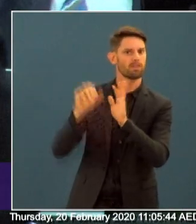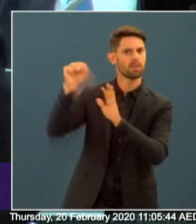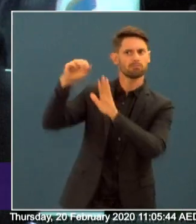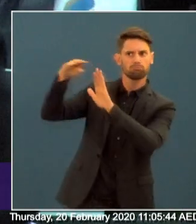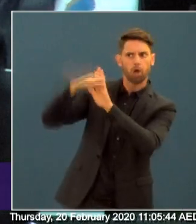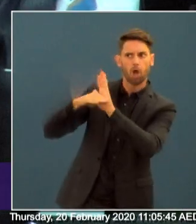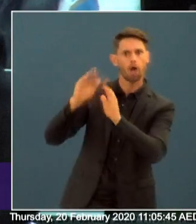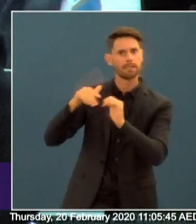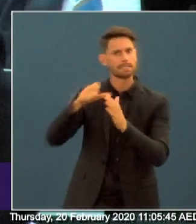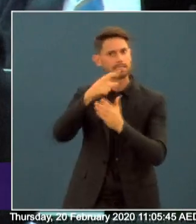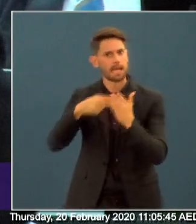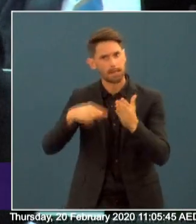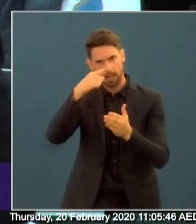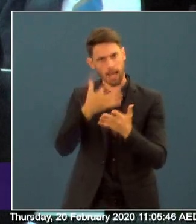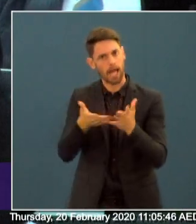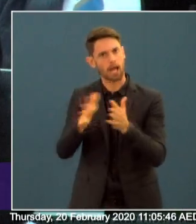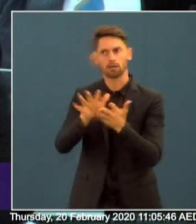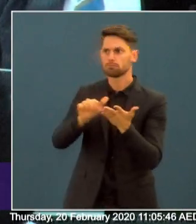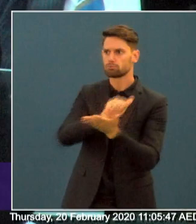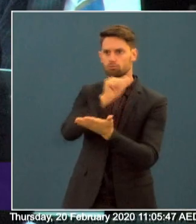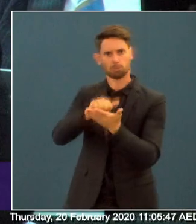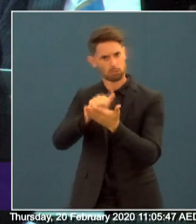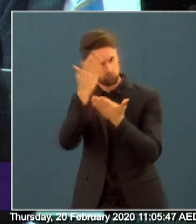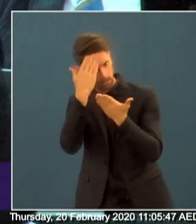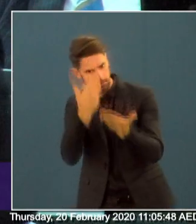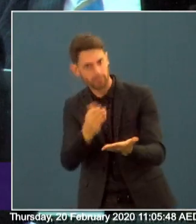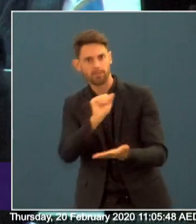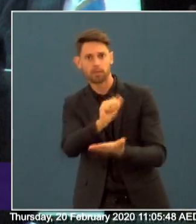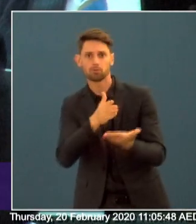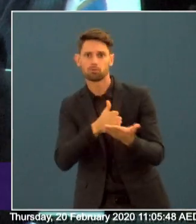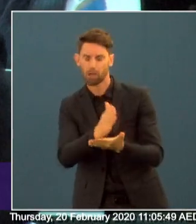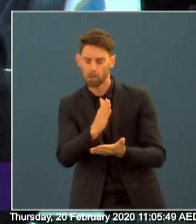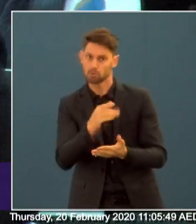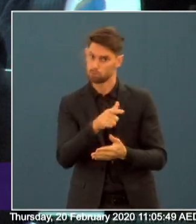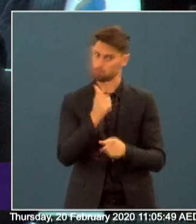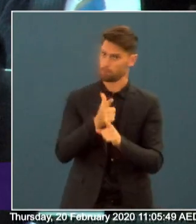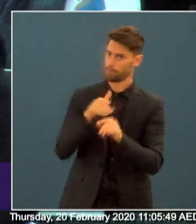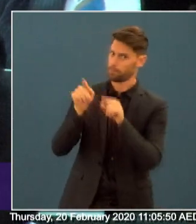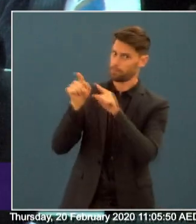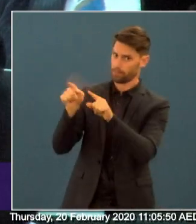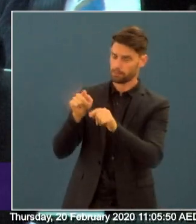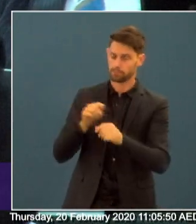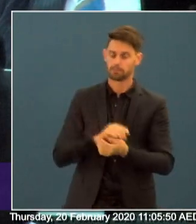And, to the extent that you've place some importance on the human rights framework,